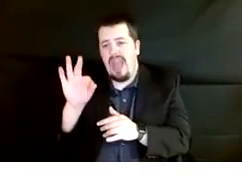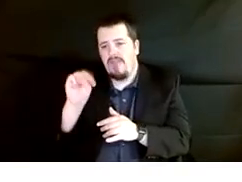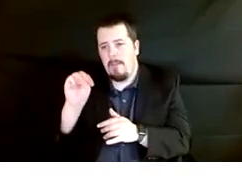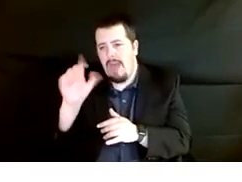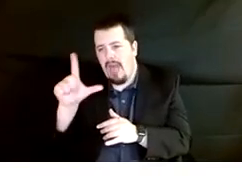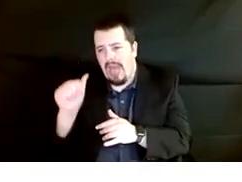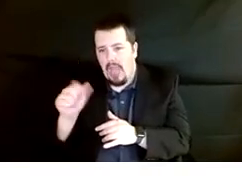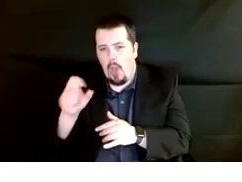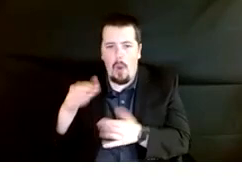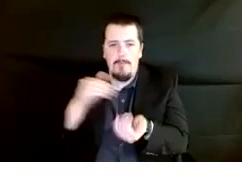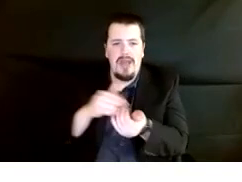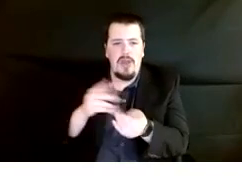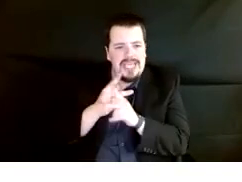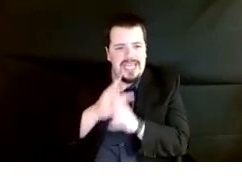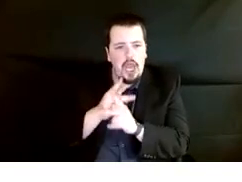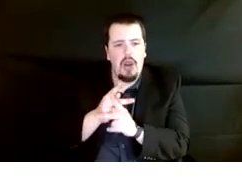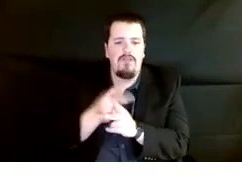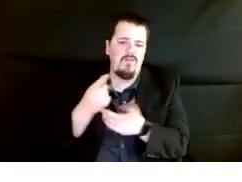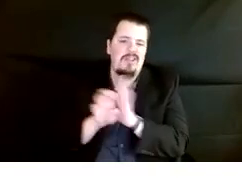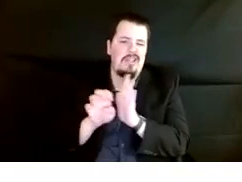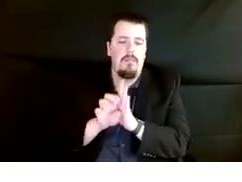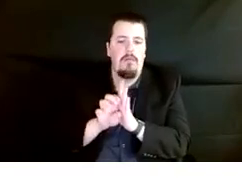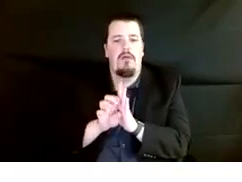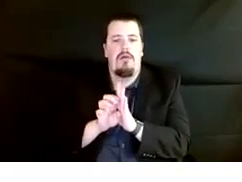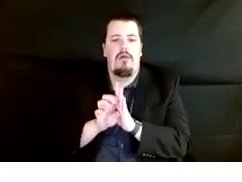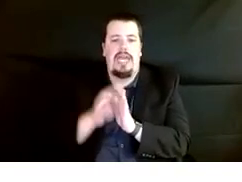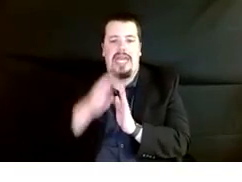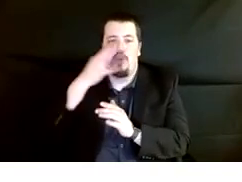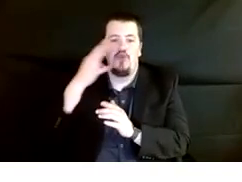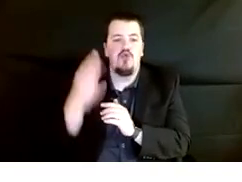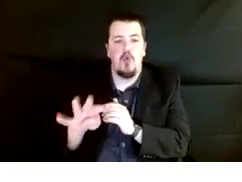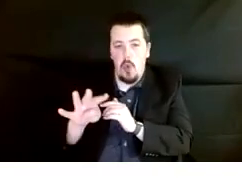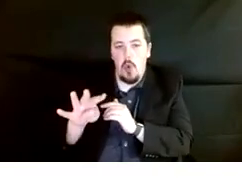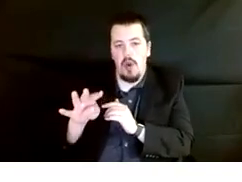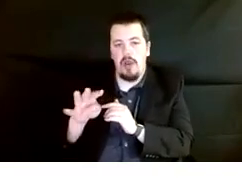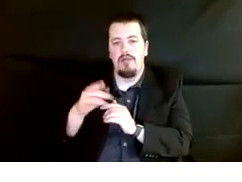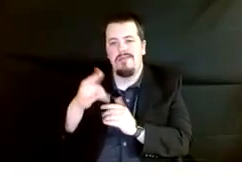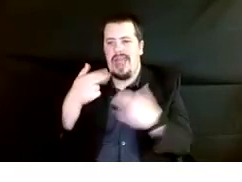for example um and is ignoring sort of the health documents that are presented by doctors,